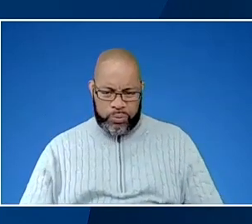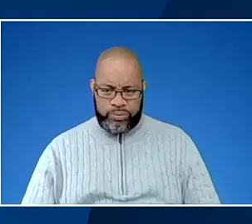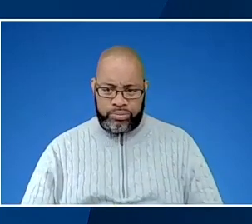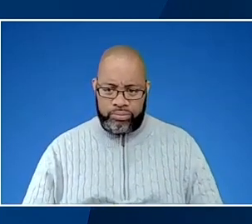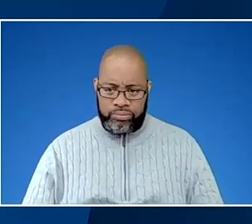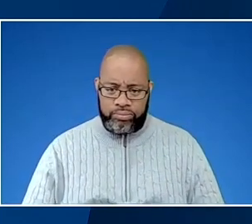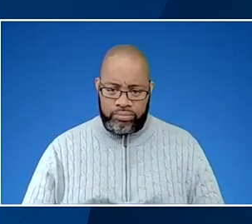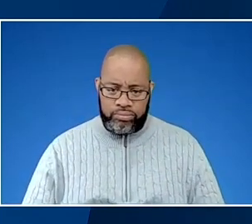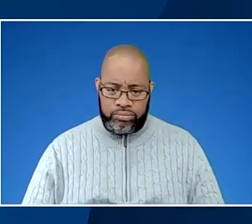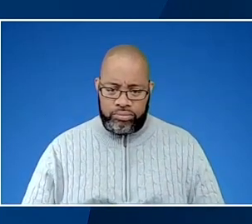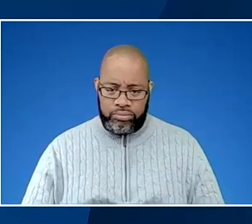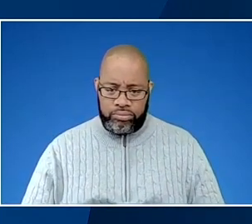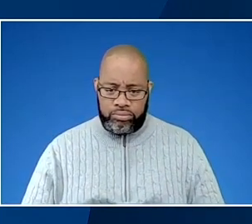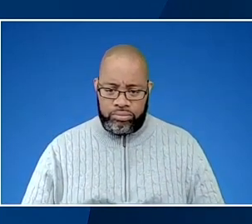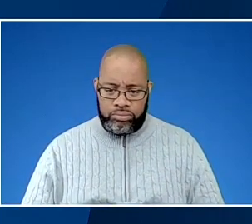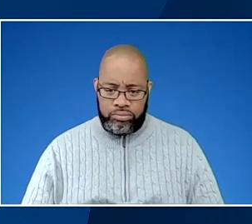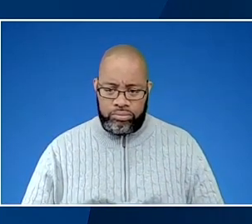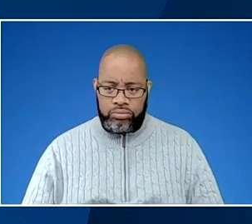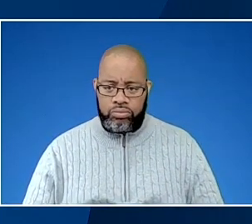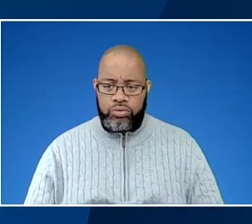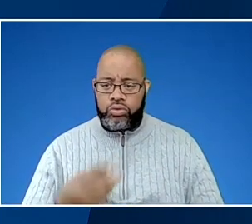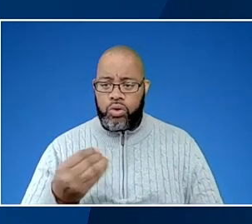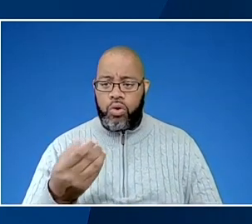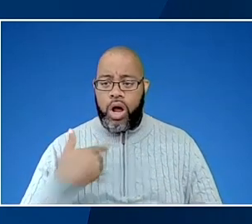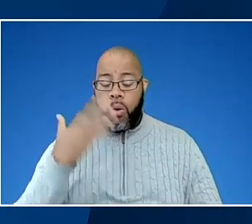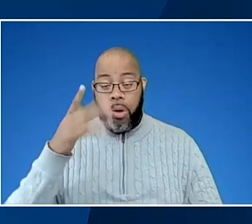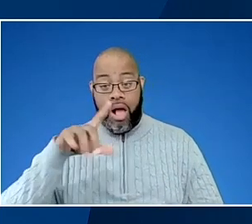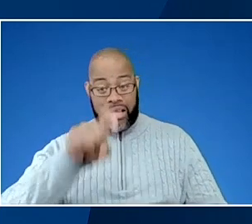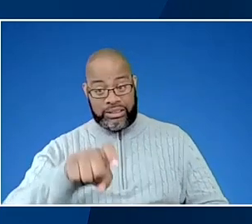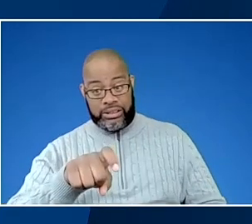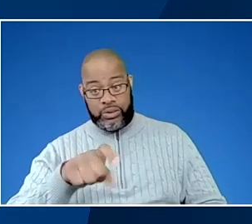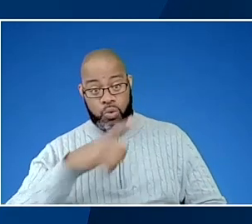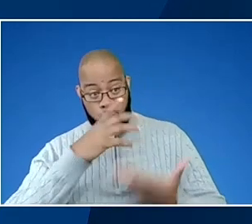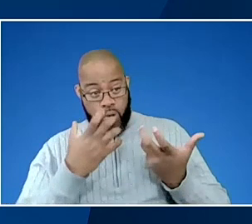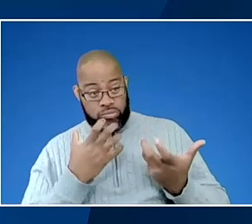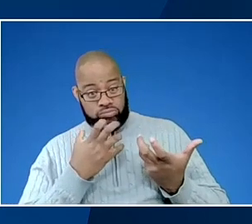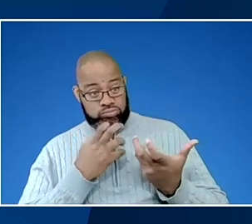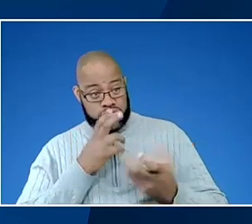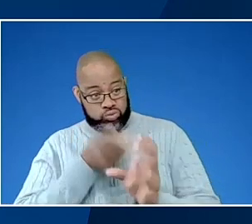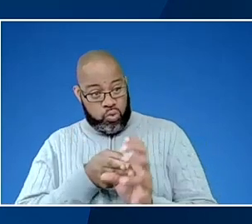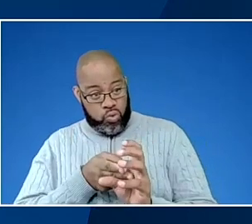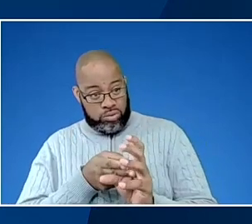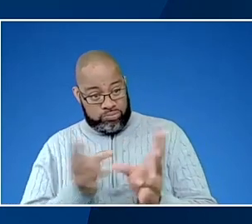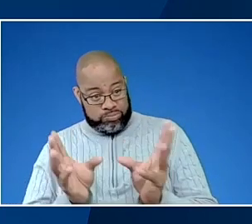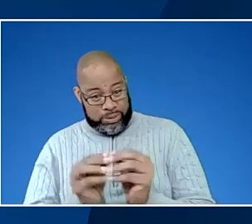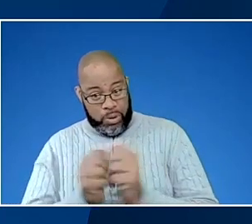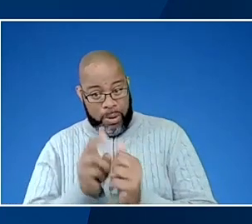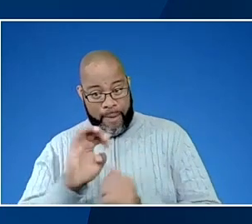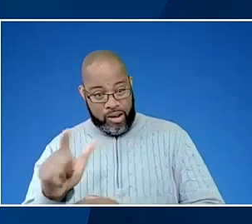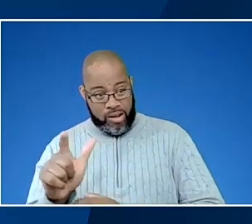So let's- I'm going to ask, you know, who would like to join a caucus with Michael